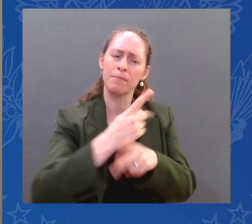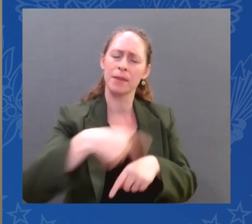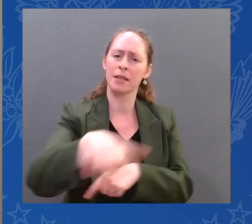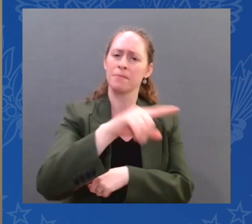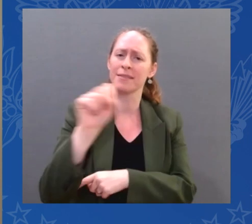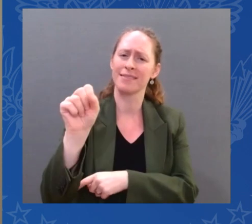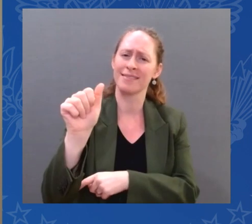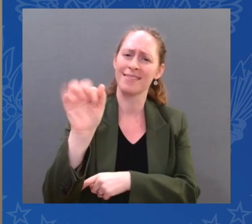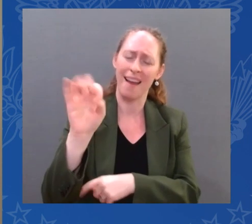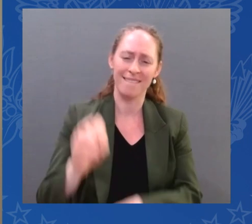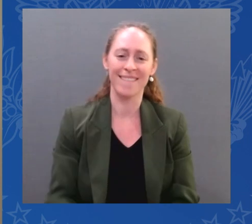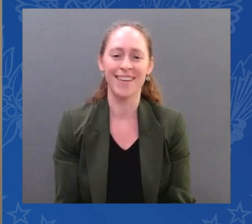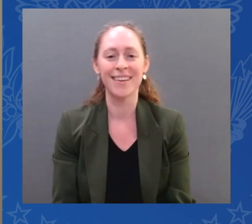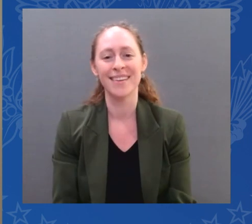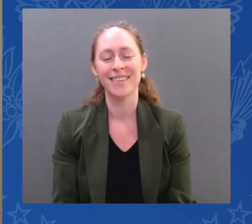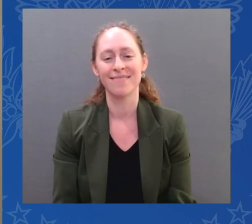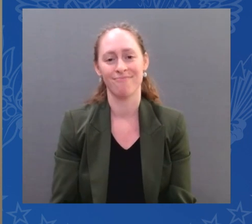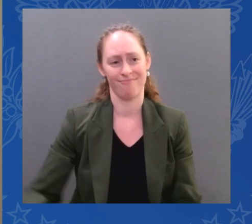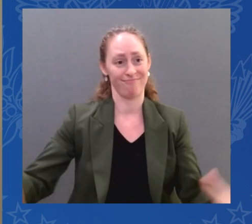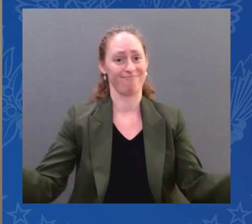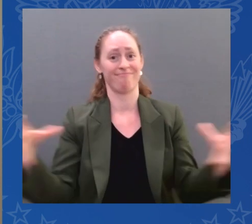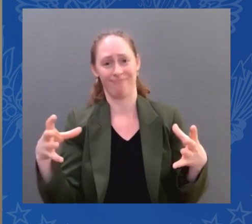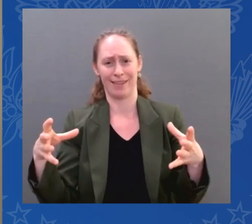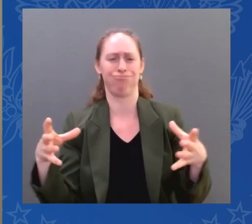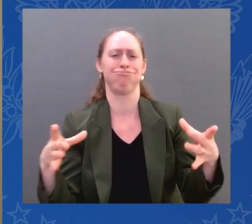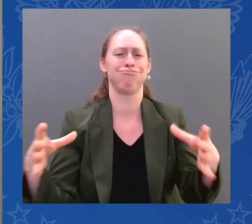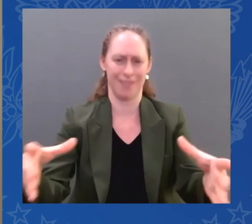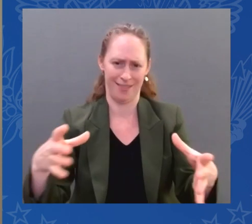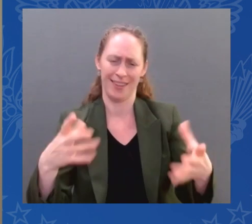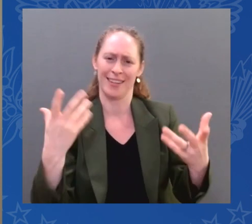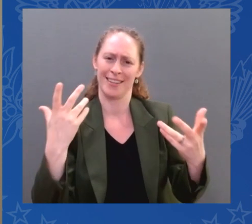with vaccines, treatments, and other tools that are widely available.